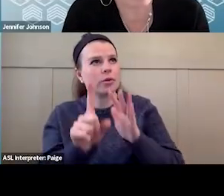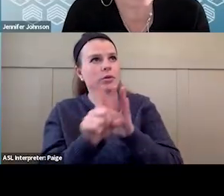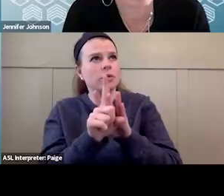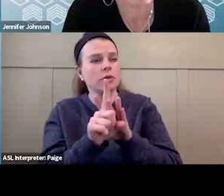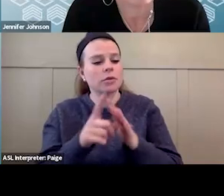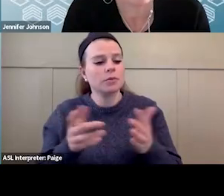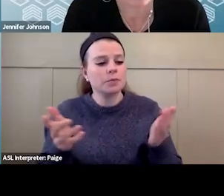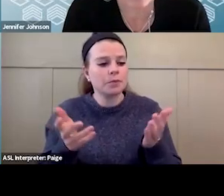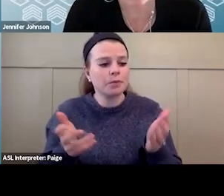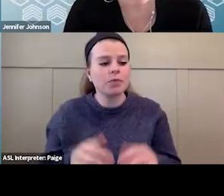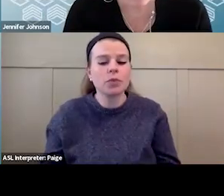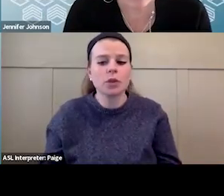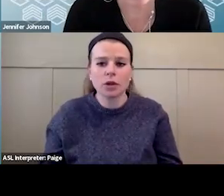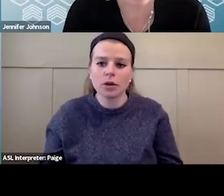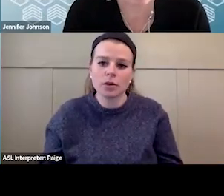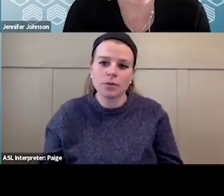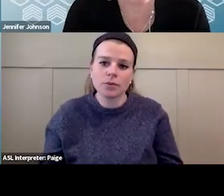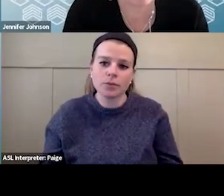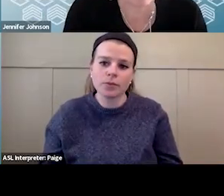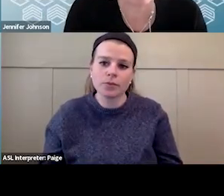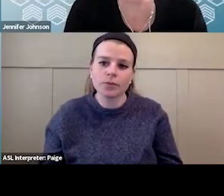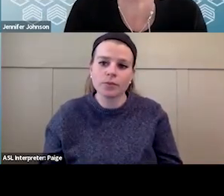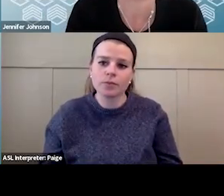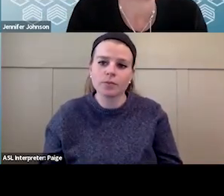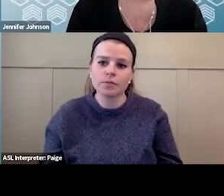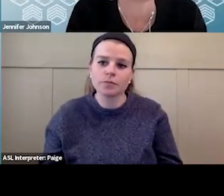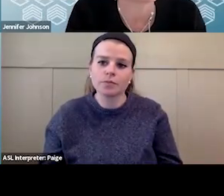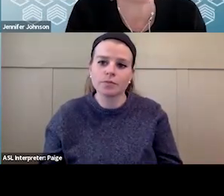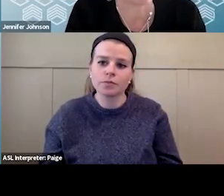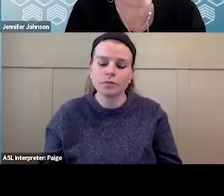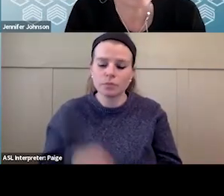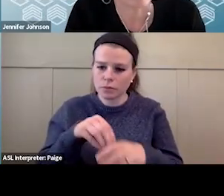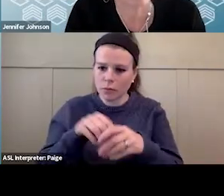is there is in the legal system, um, more of a focus on wellness.